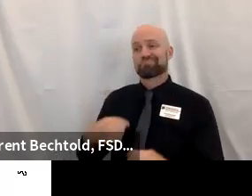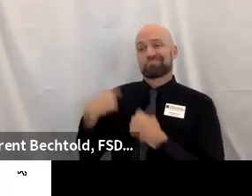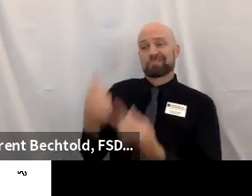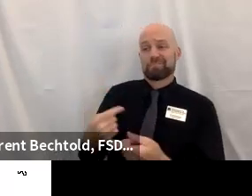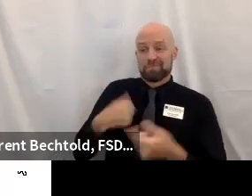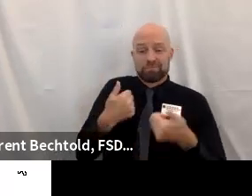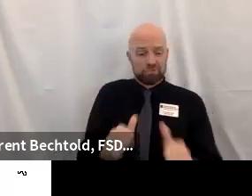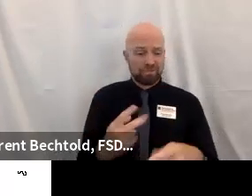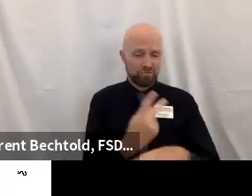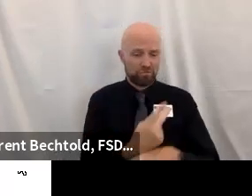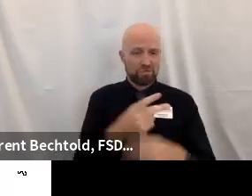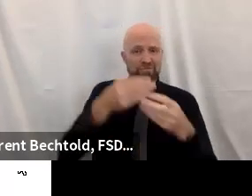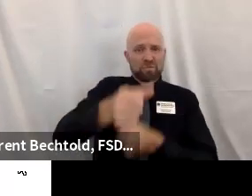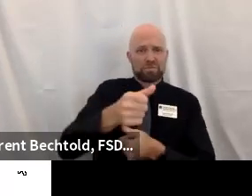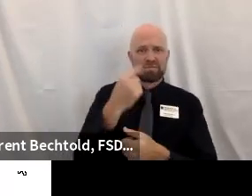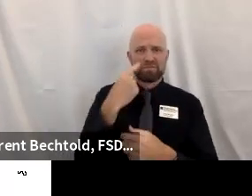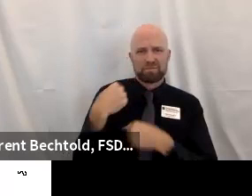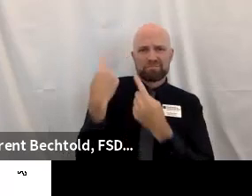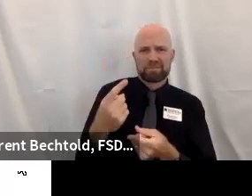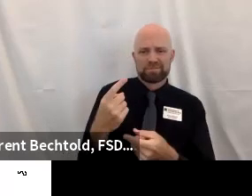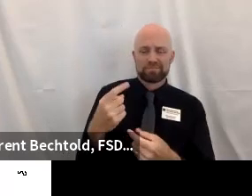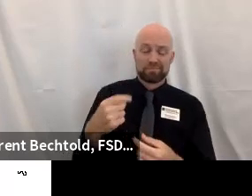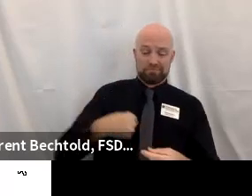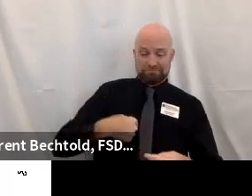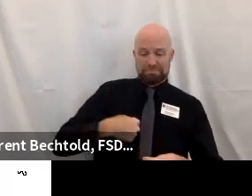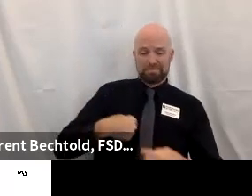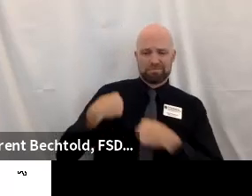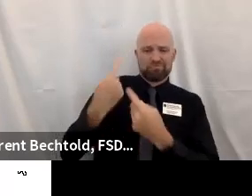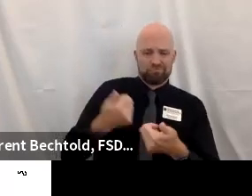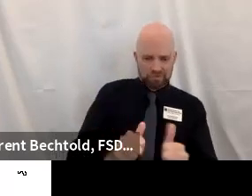He was a speaker and... he had been trying to figure out,